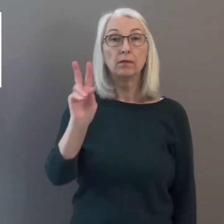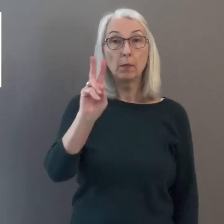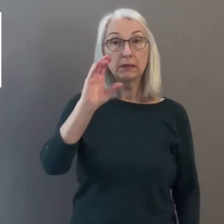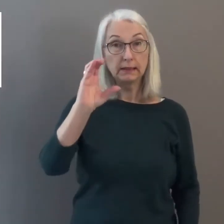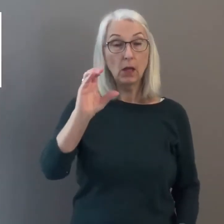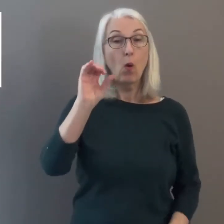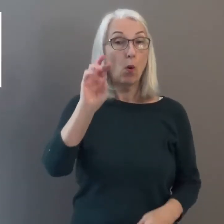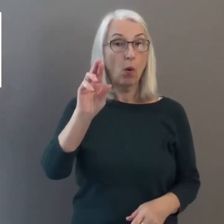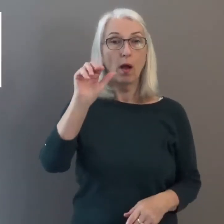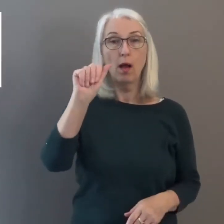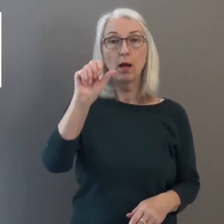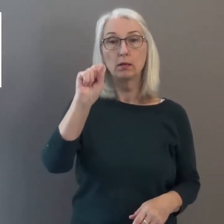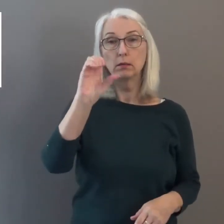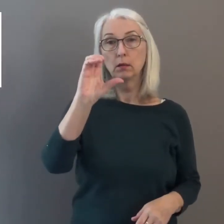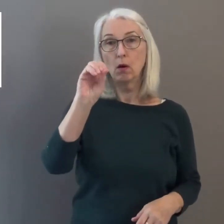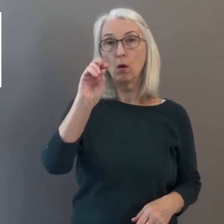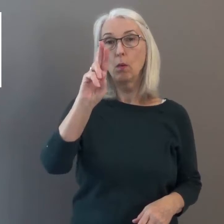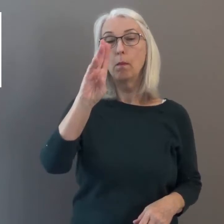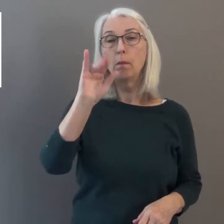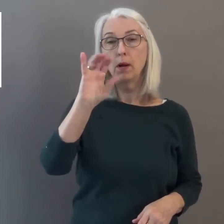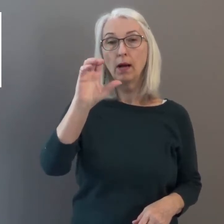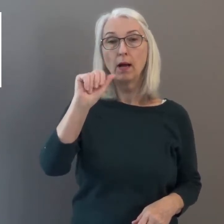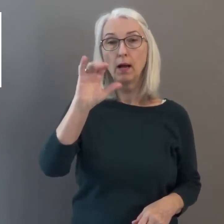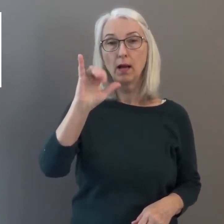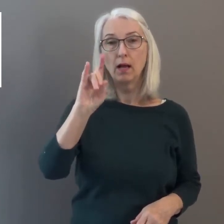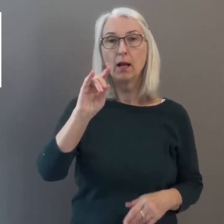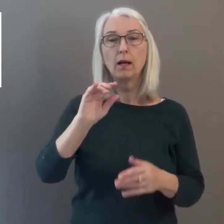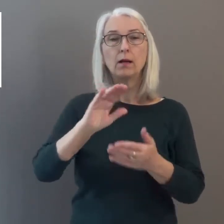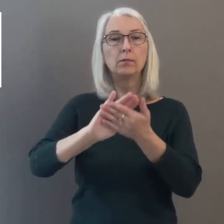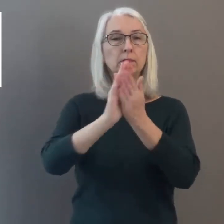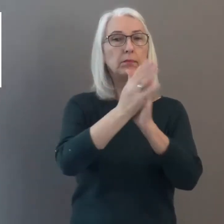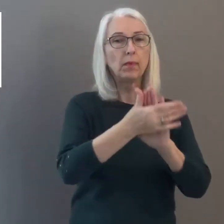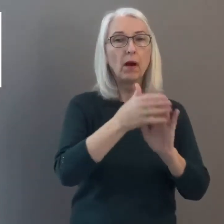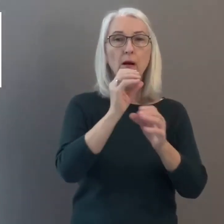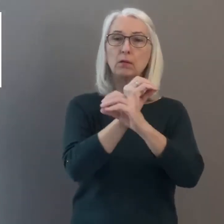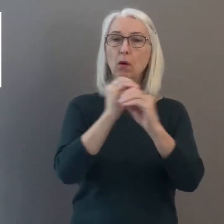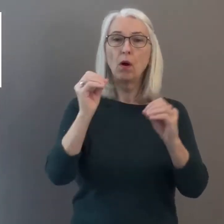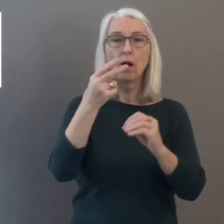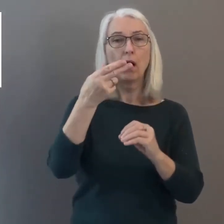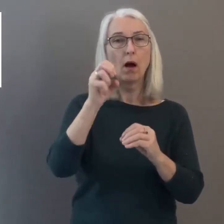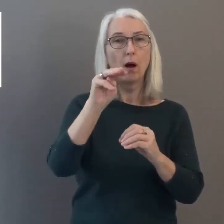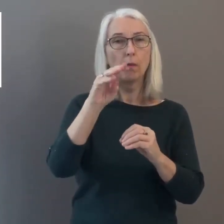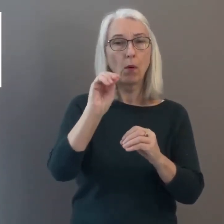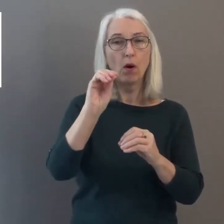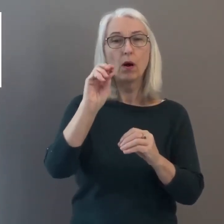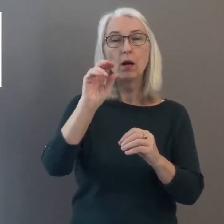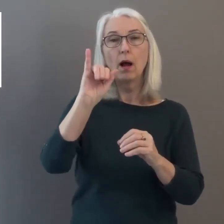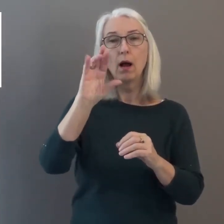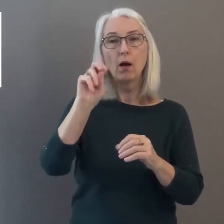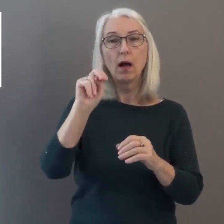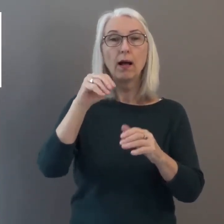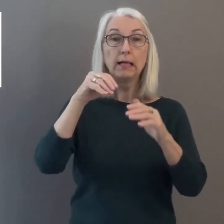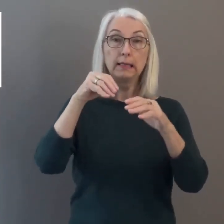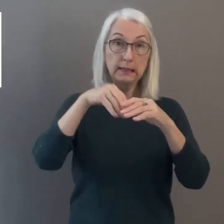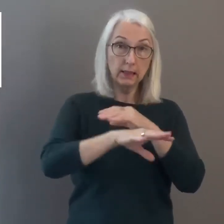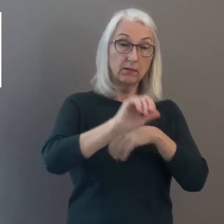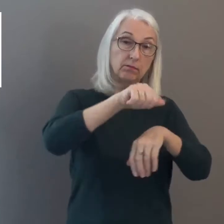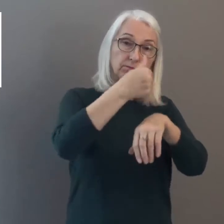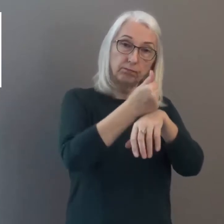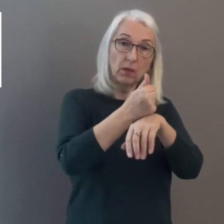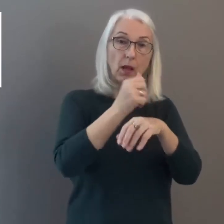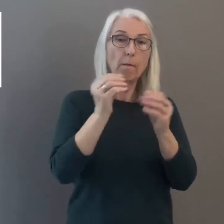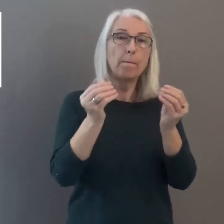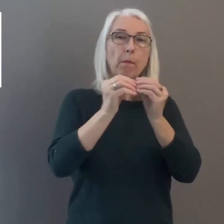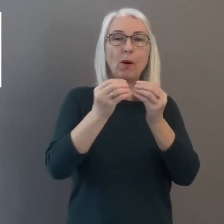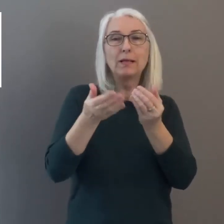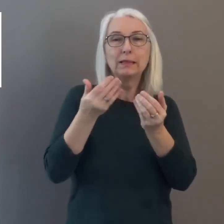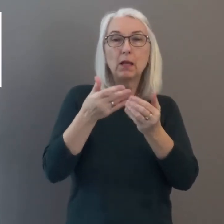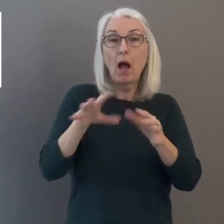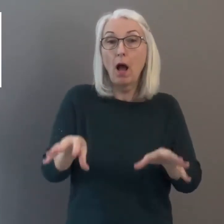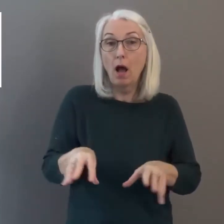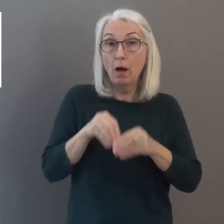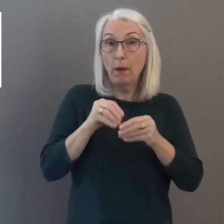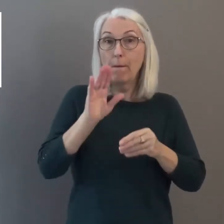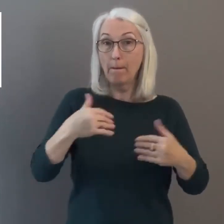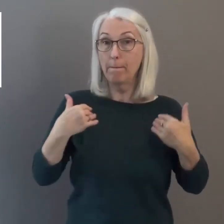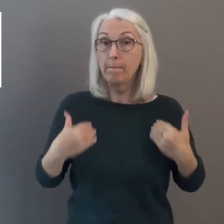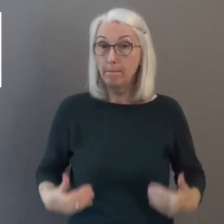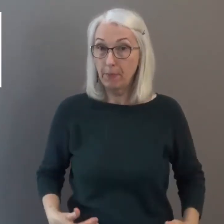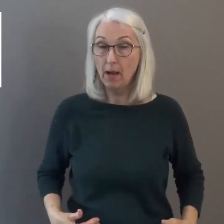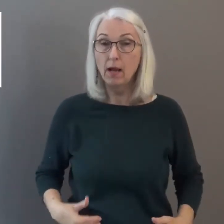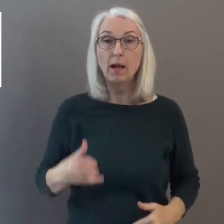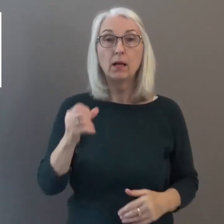Vitamin C or ascorbic acid transforms the non-hemo iron into a form that is more readily absorbed by the body.